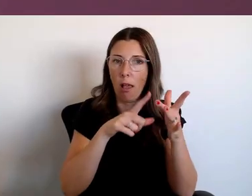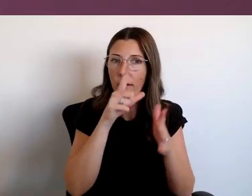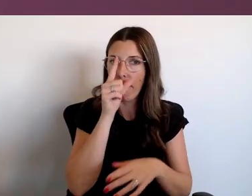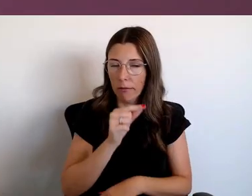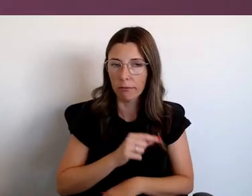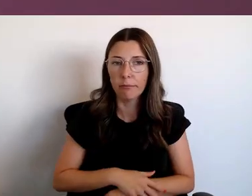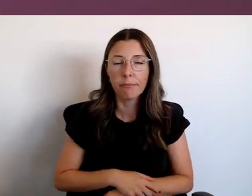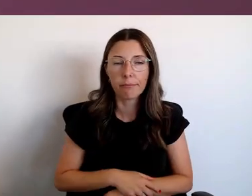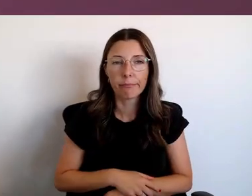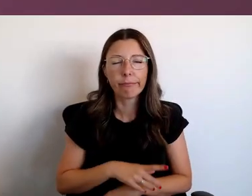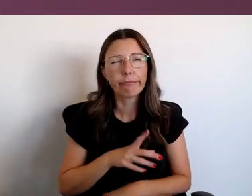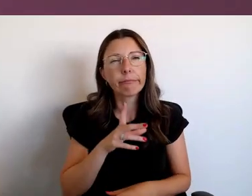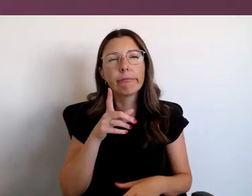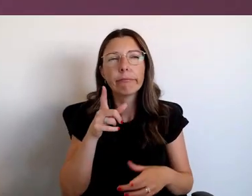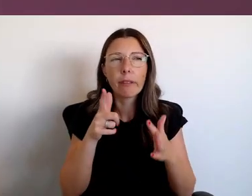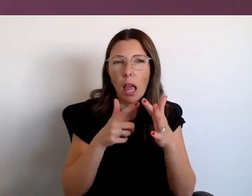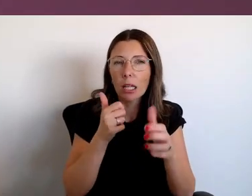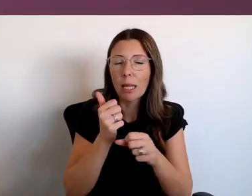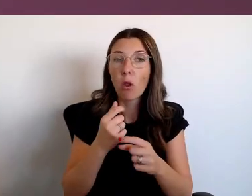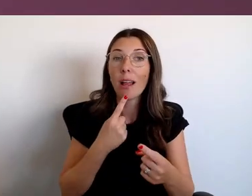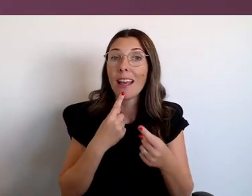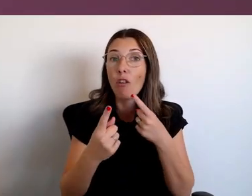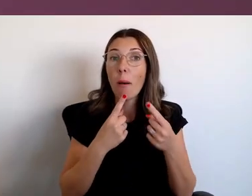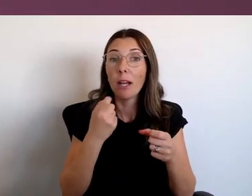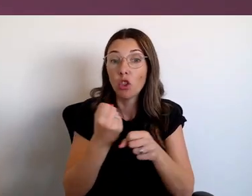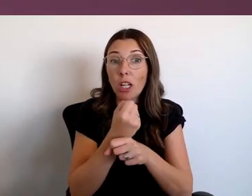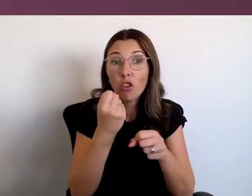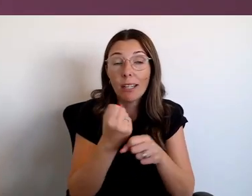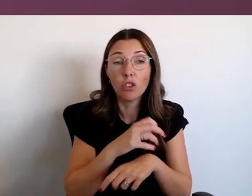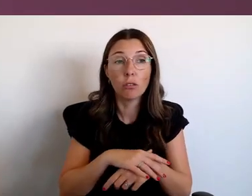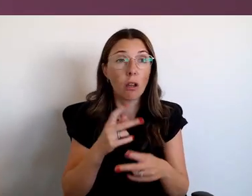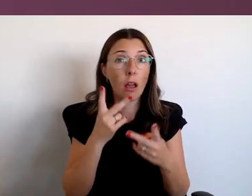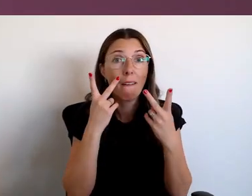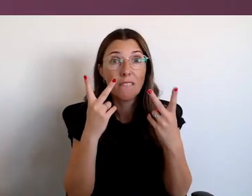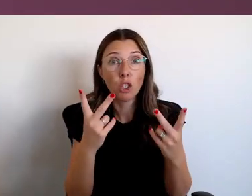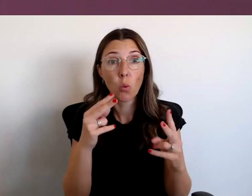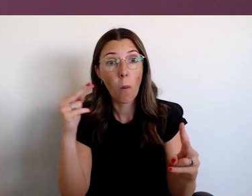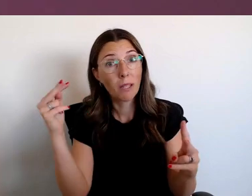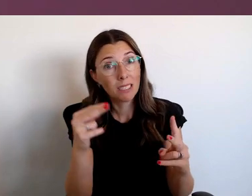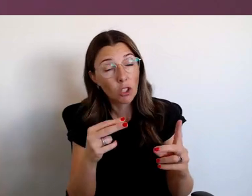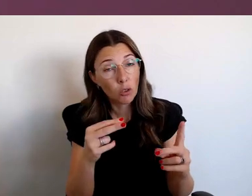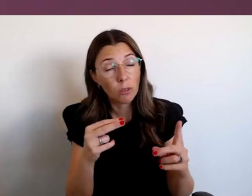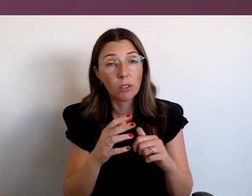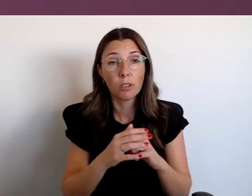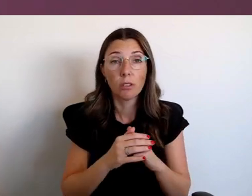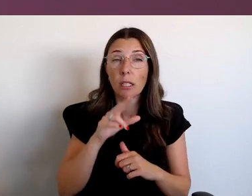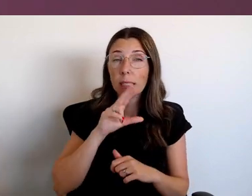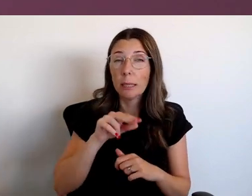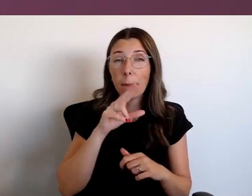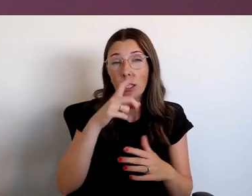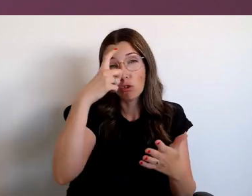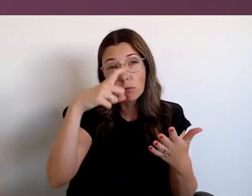And that includes things like information generation, visual perception, speech recognition, decision making